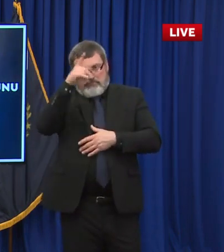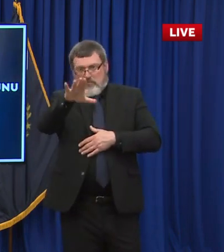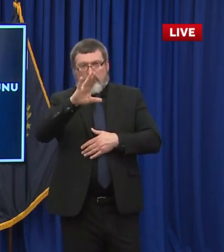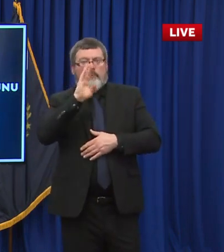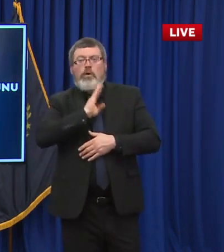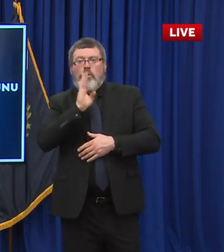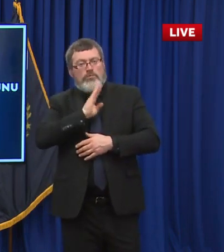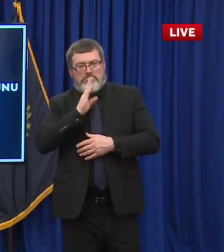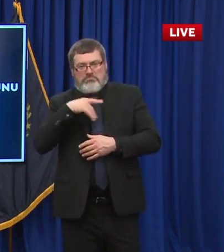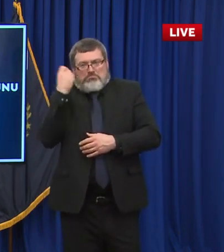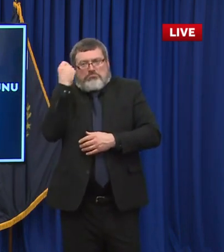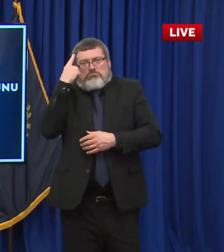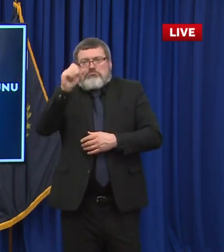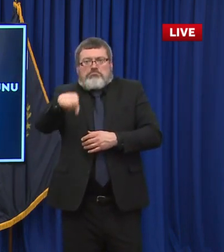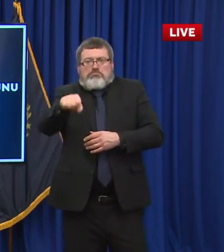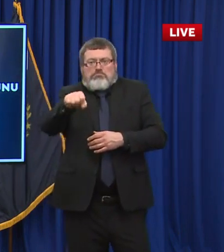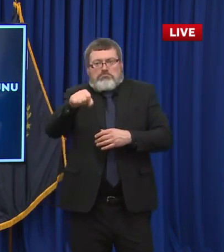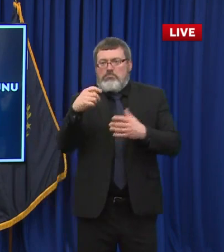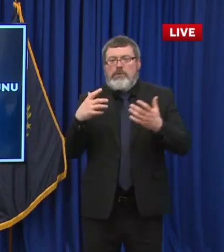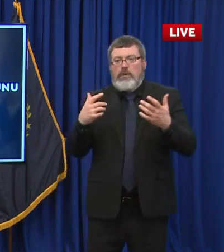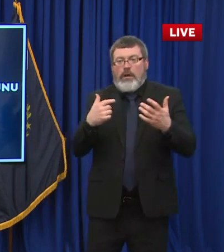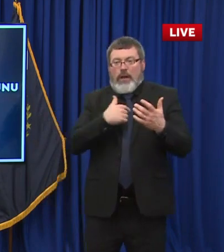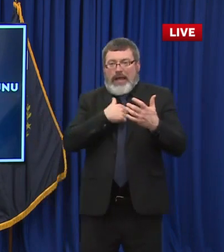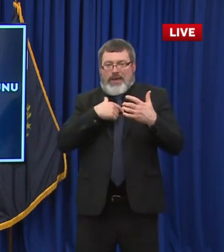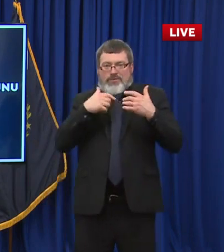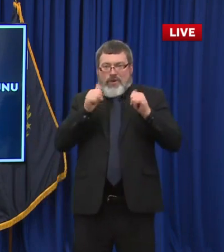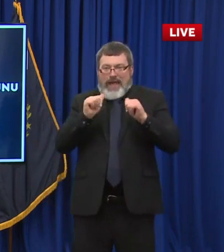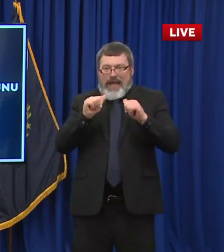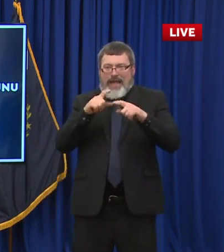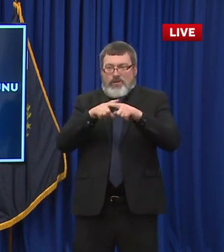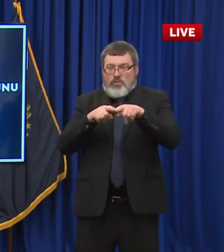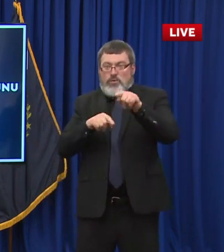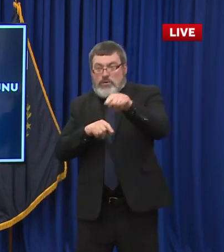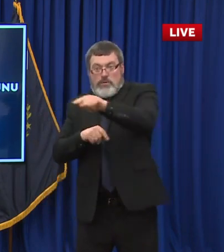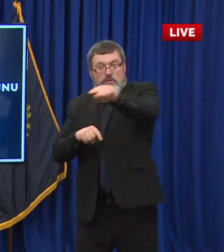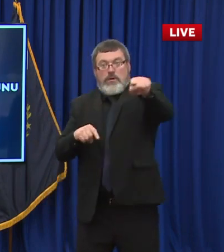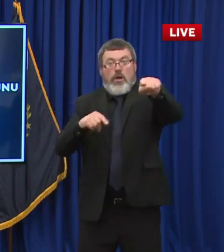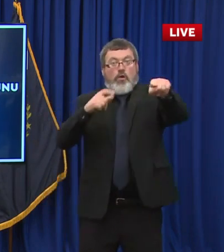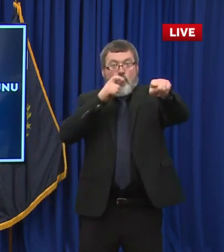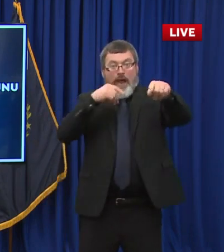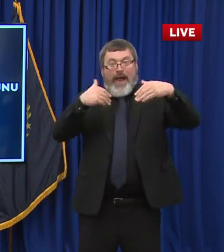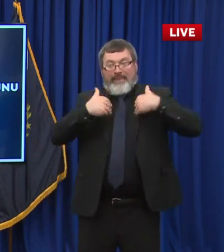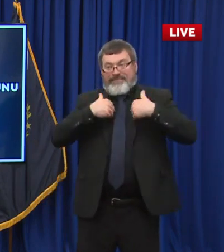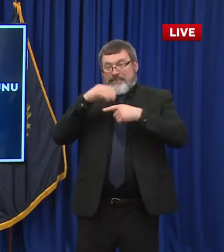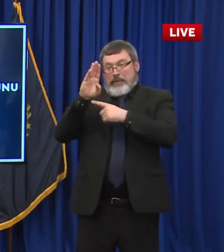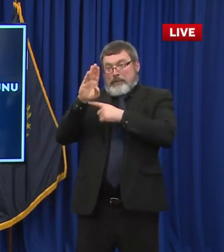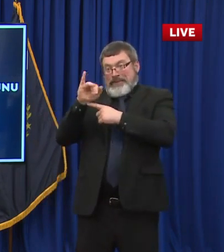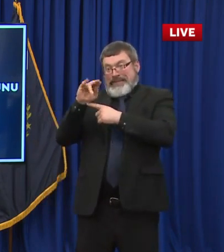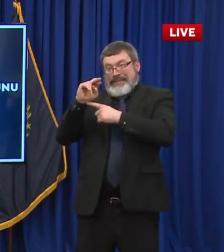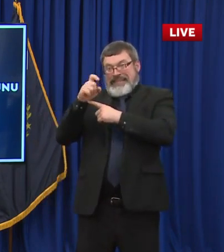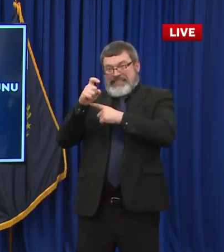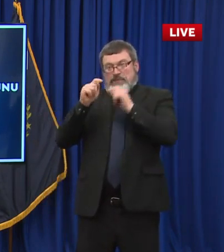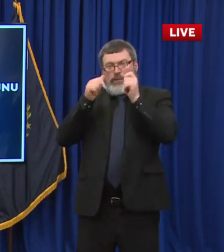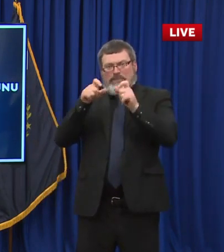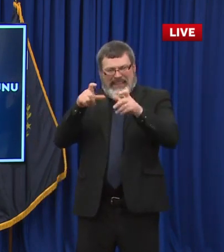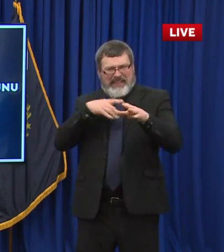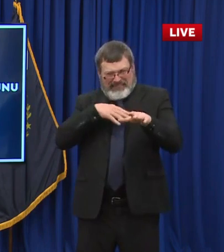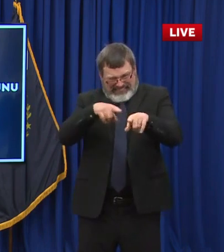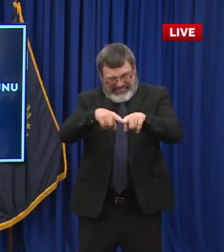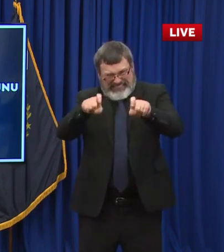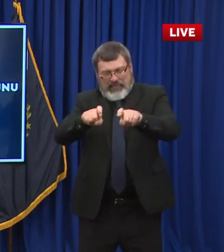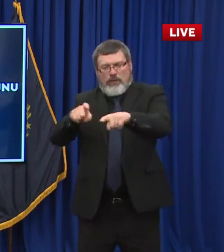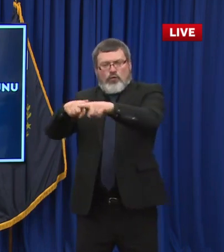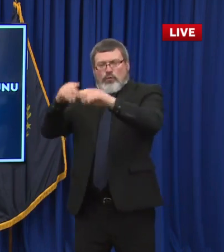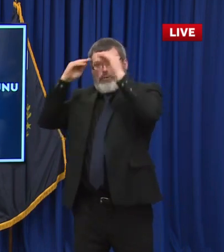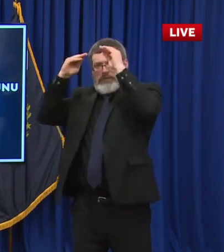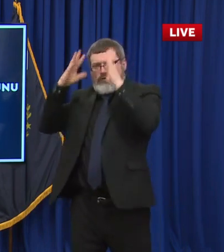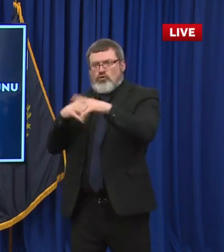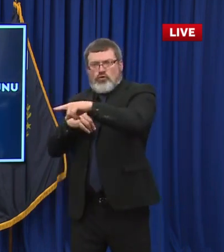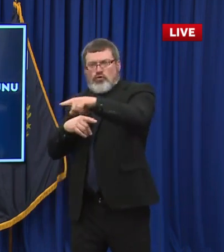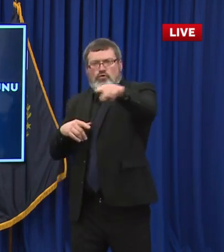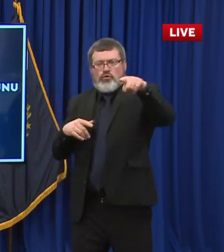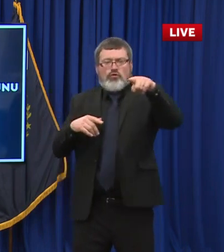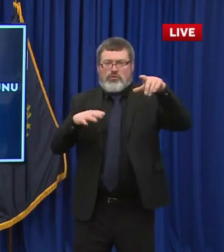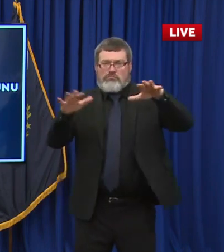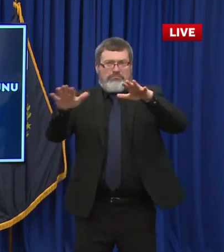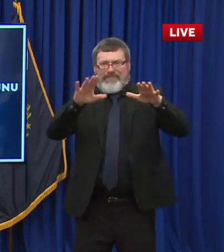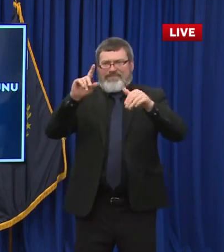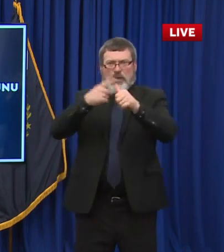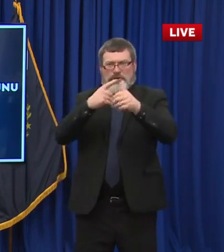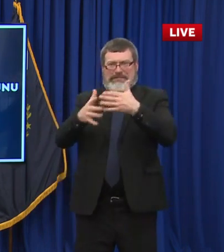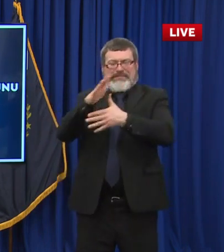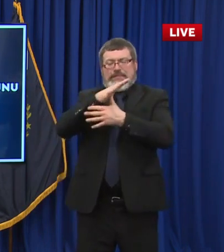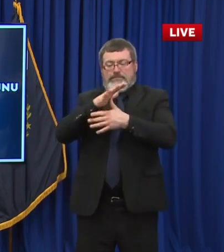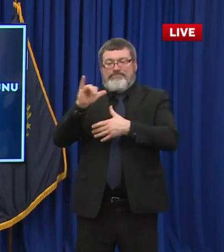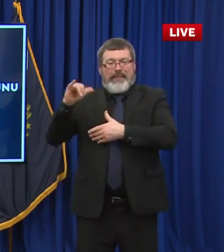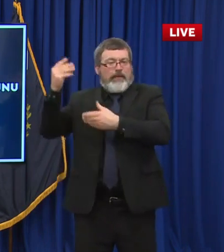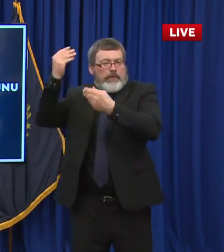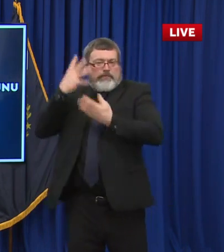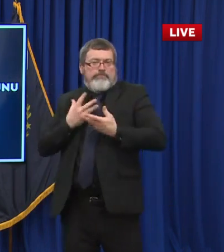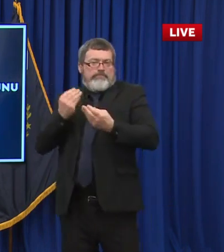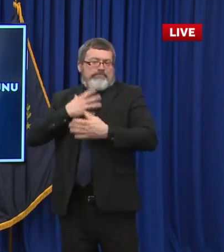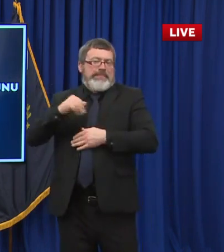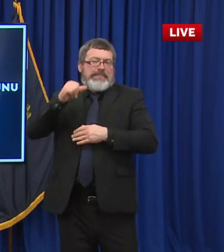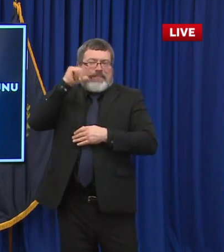I APPRECIATE THE SCHOOLS’ FRUSTRATION AND WE HAVE HAD DISCUSSIONS TO MAKE SURE THOSE PROVIDERS ARE PRIORITIZING TEACHERS AND STUDENTS, SYMPTOMATIC AND ASYMPTOMATIC, AS